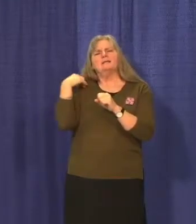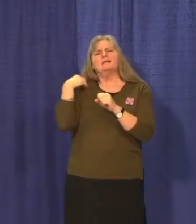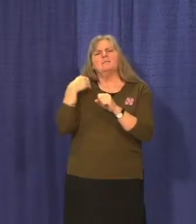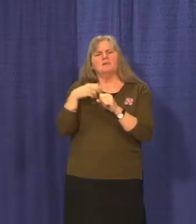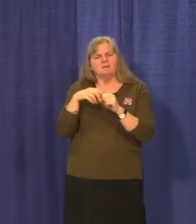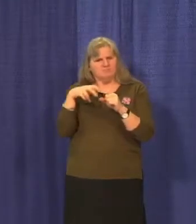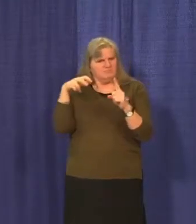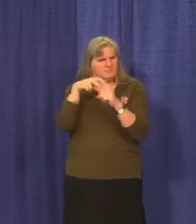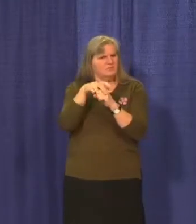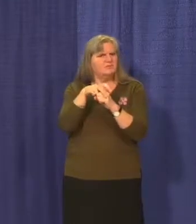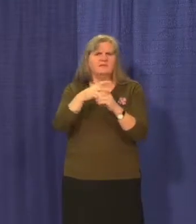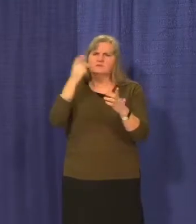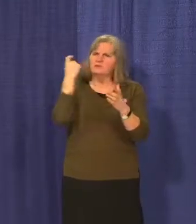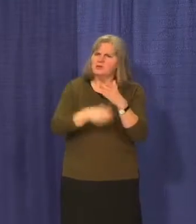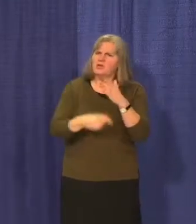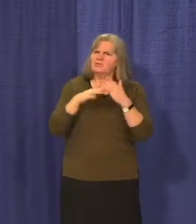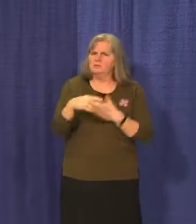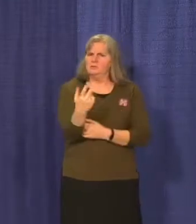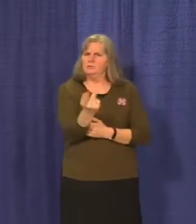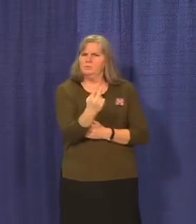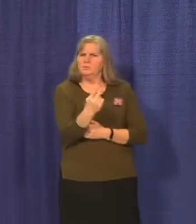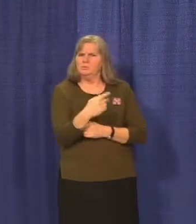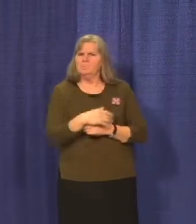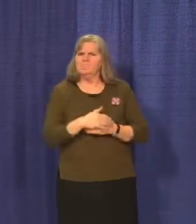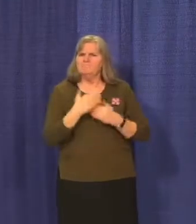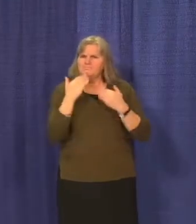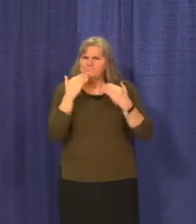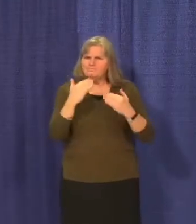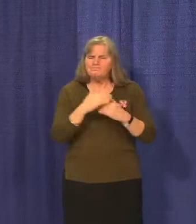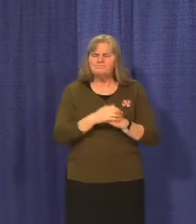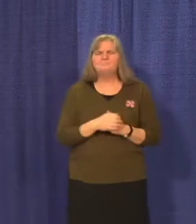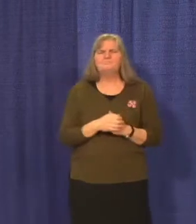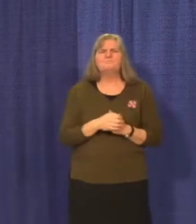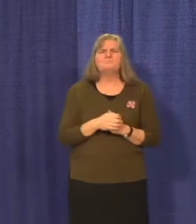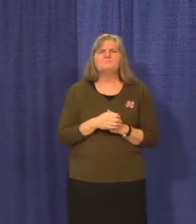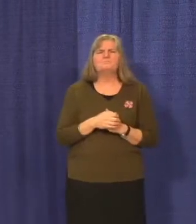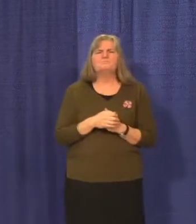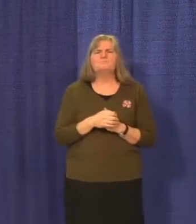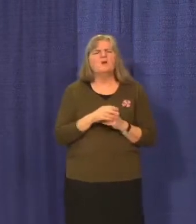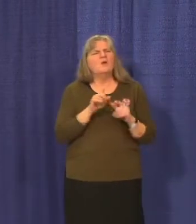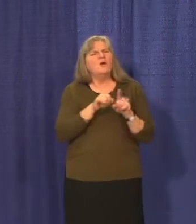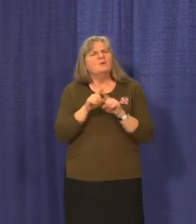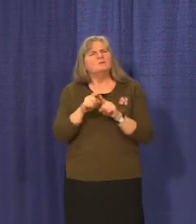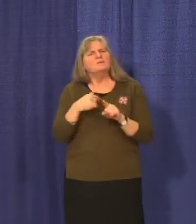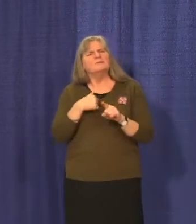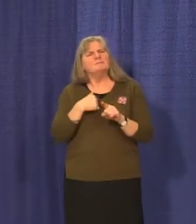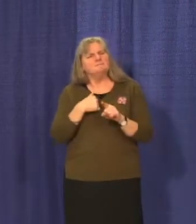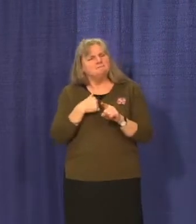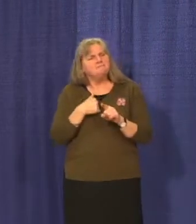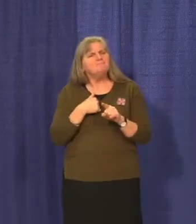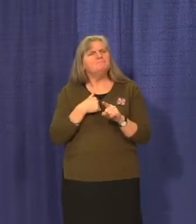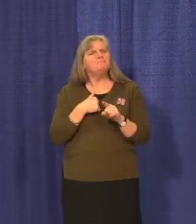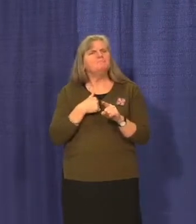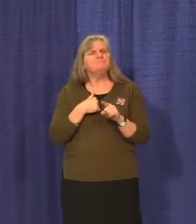charged these two individuals. I also want to emphasize that